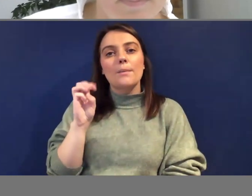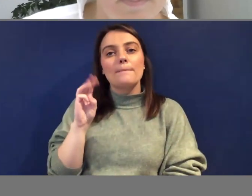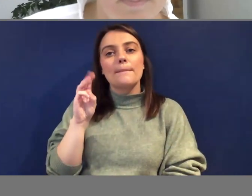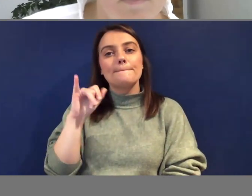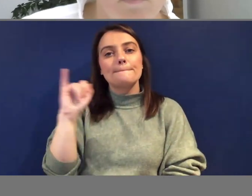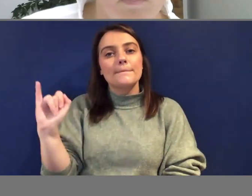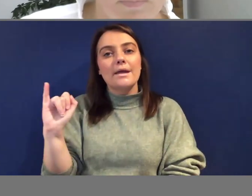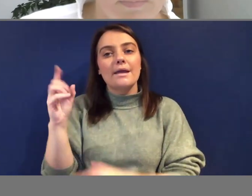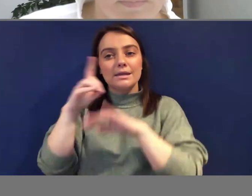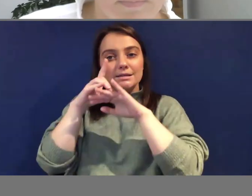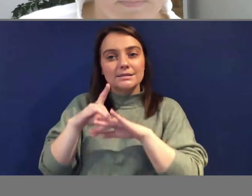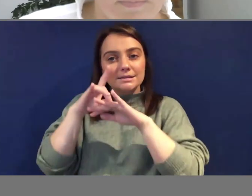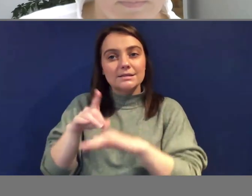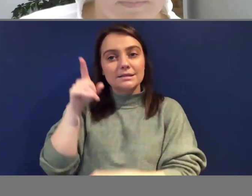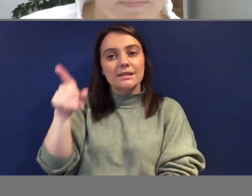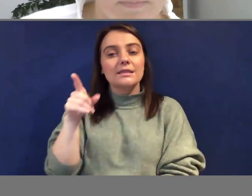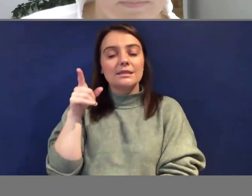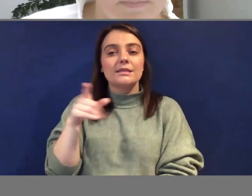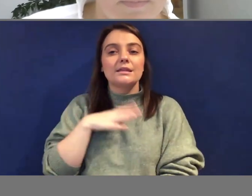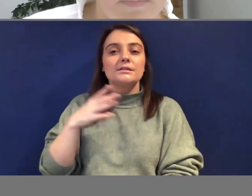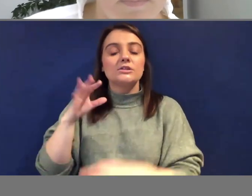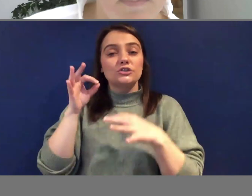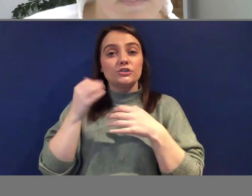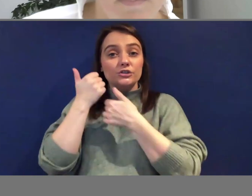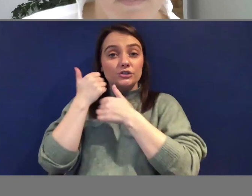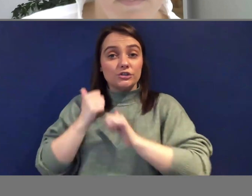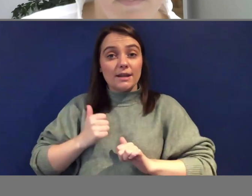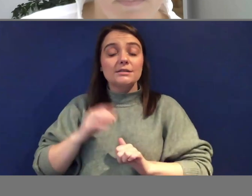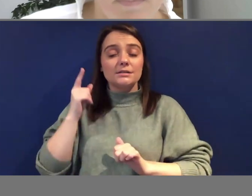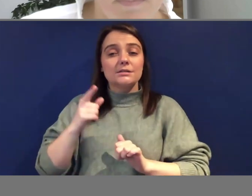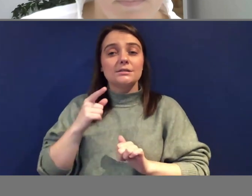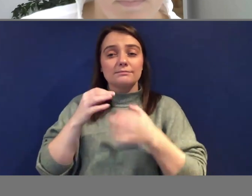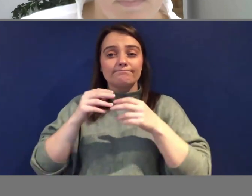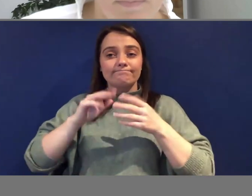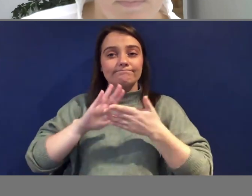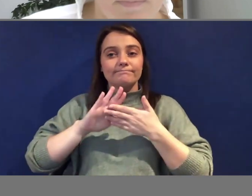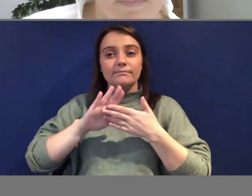potentially life-threatening genetic neuromuscular disorder when symptoms present in individuals one